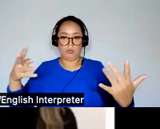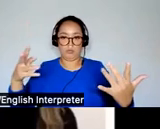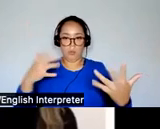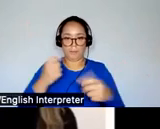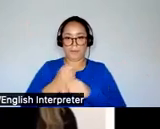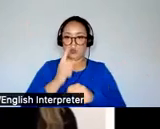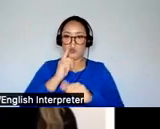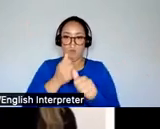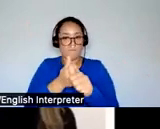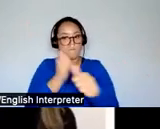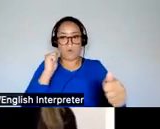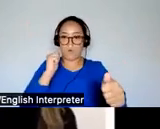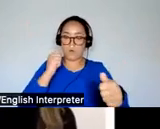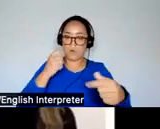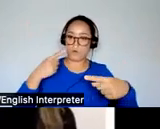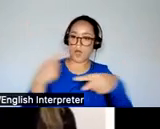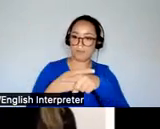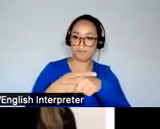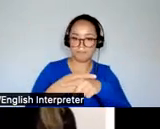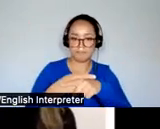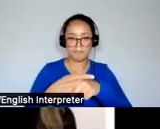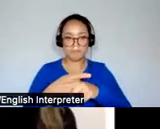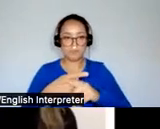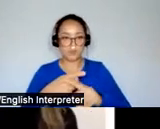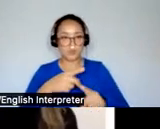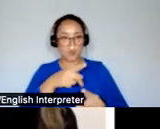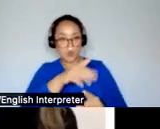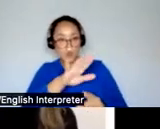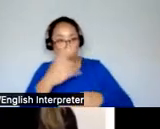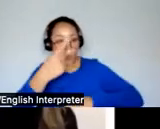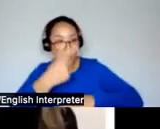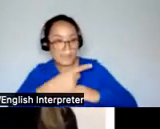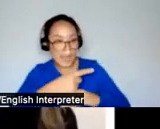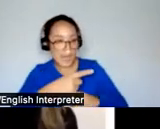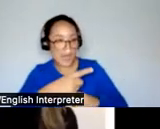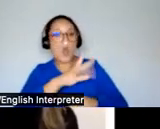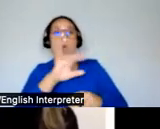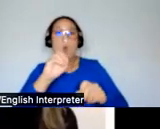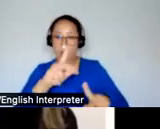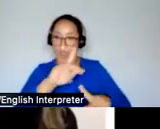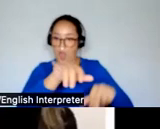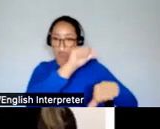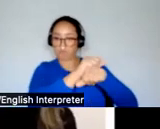dates and times are secured for your events to avoid any conflicts.